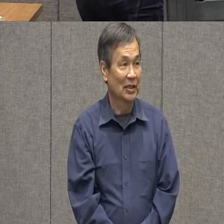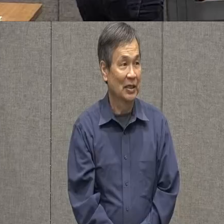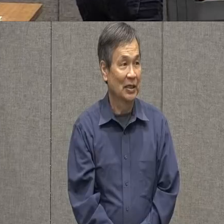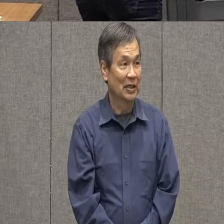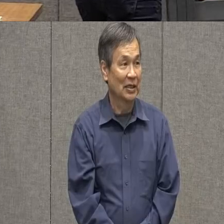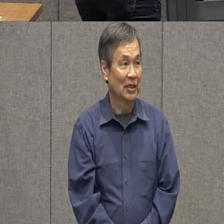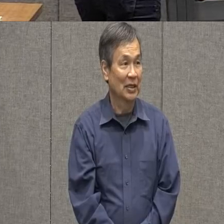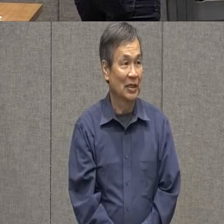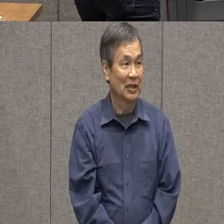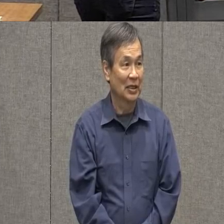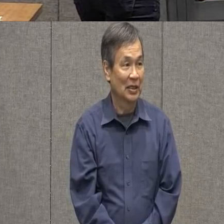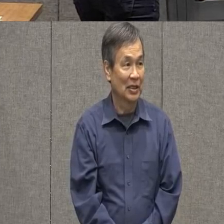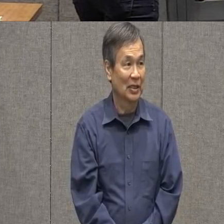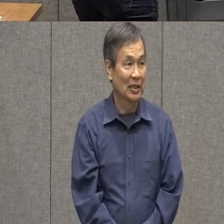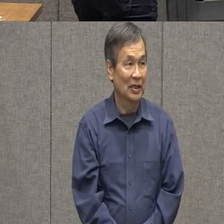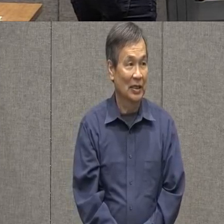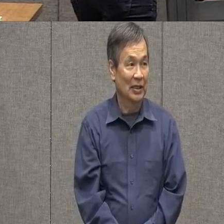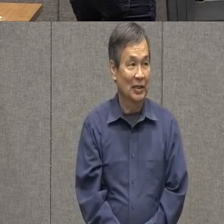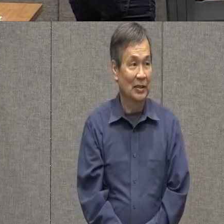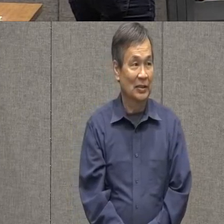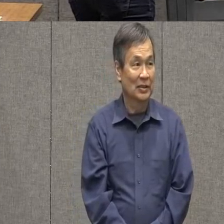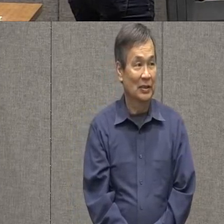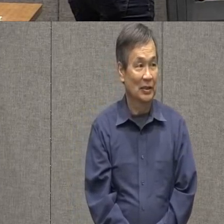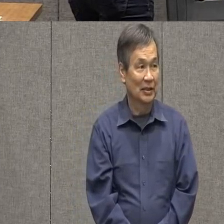I'm gonna add a little bit more here. How much time do we have?